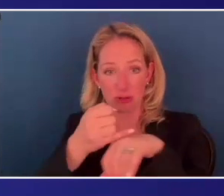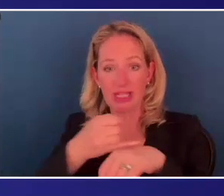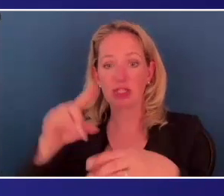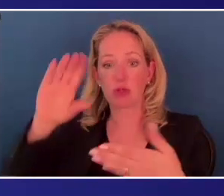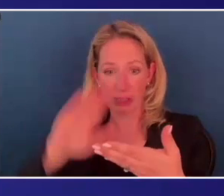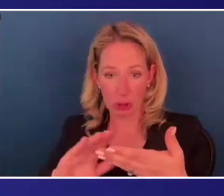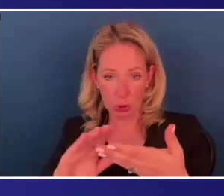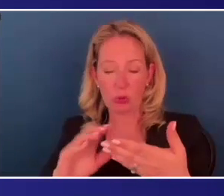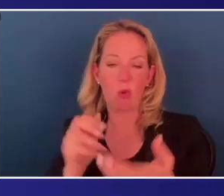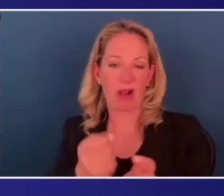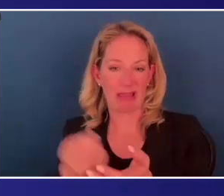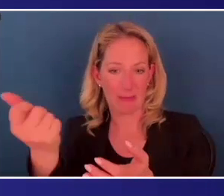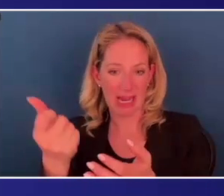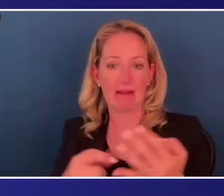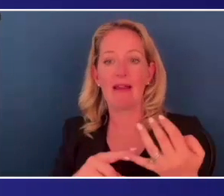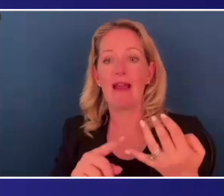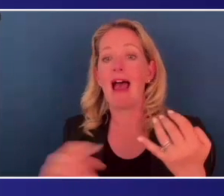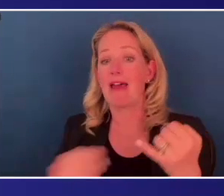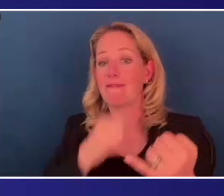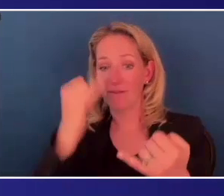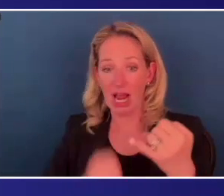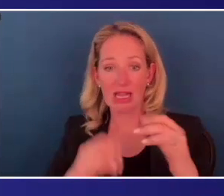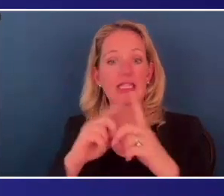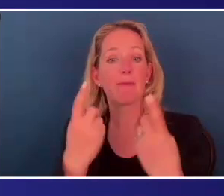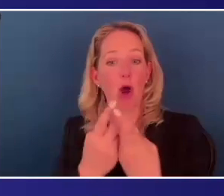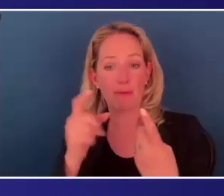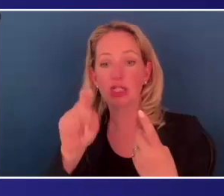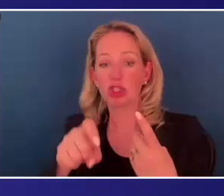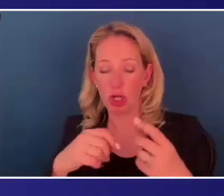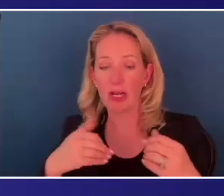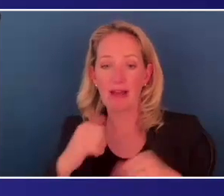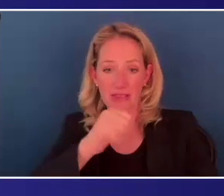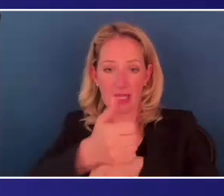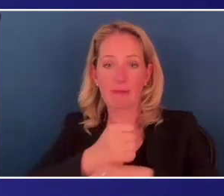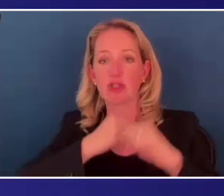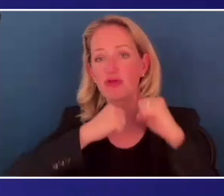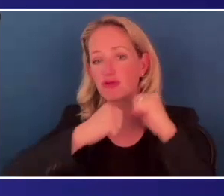And finally, the department should maintain strong borrower protections, including being able to discount spousal income and income driven repayments.